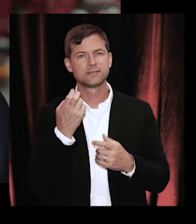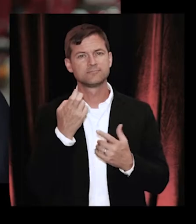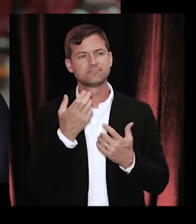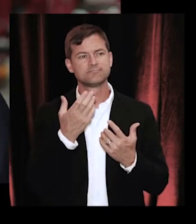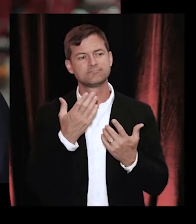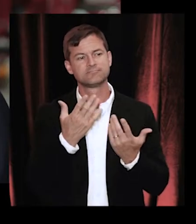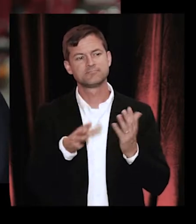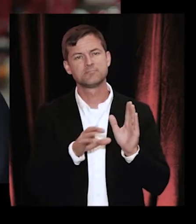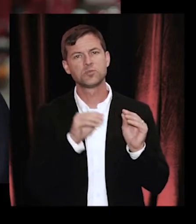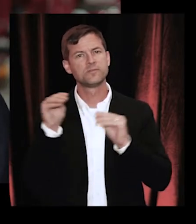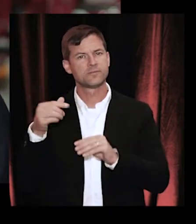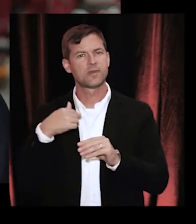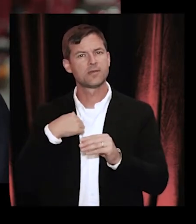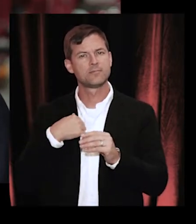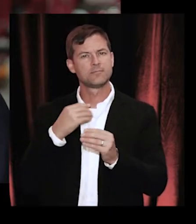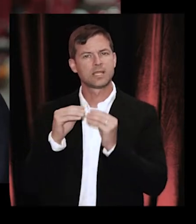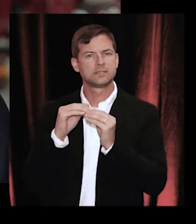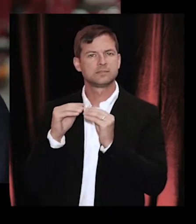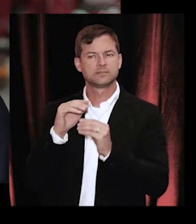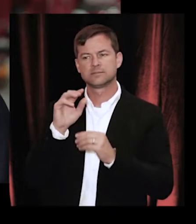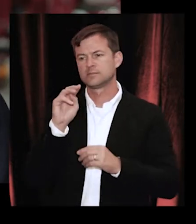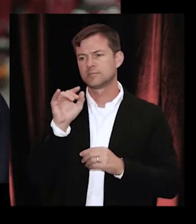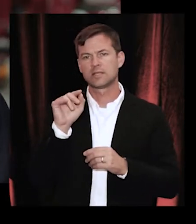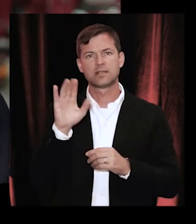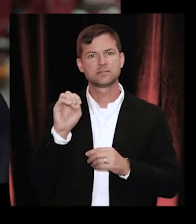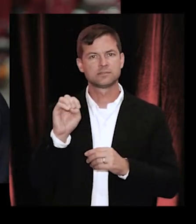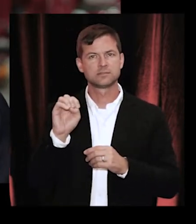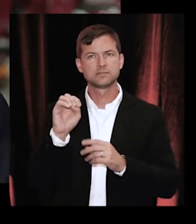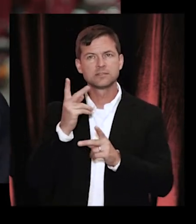So maintenance is really where you just take care of the machine.